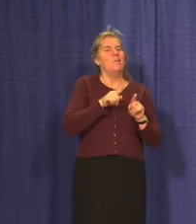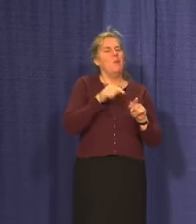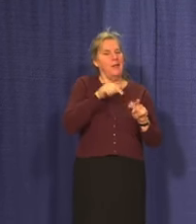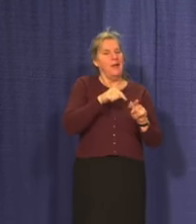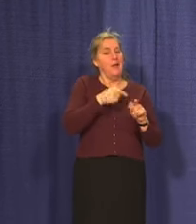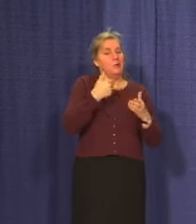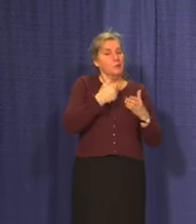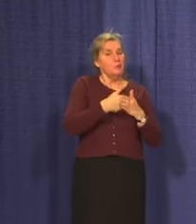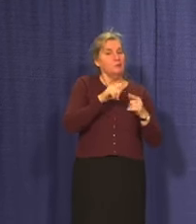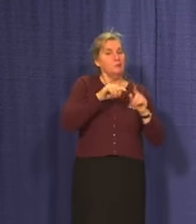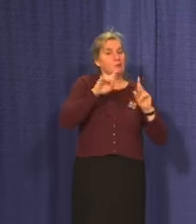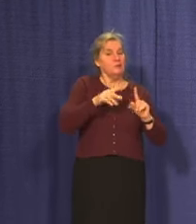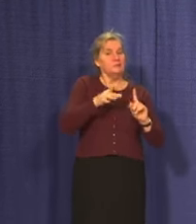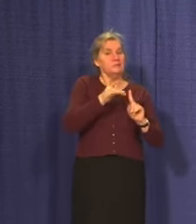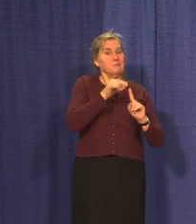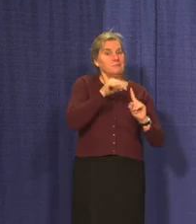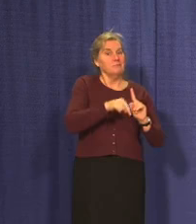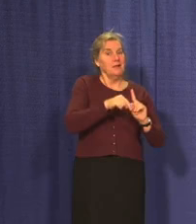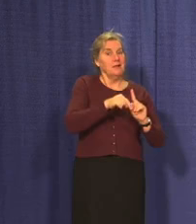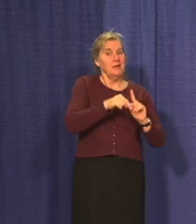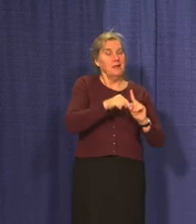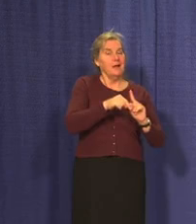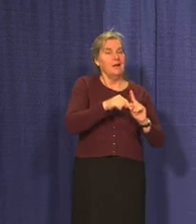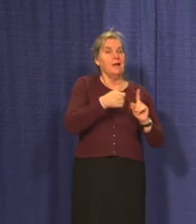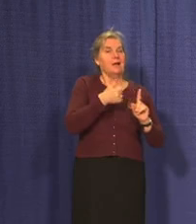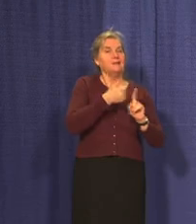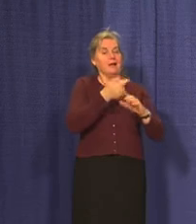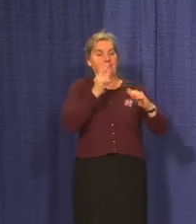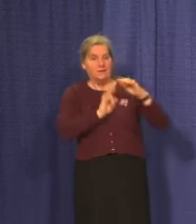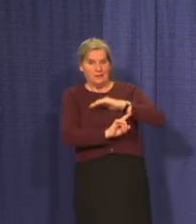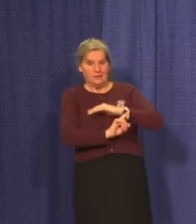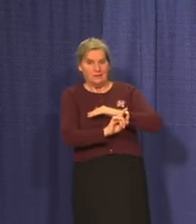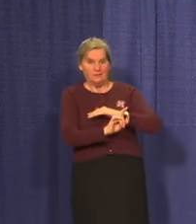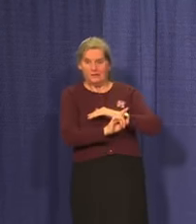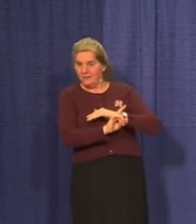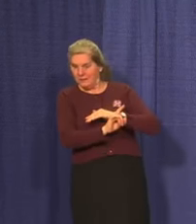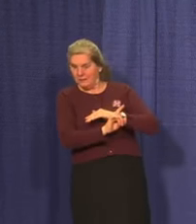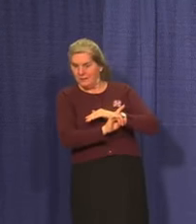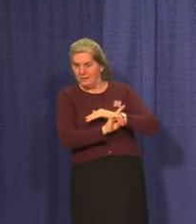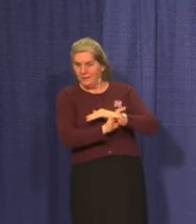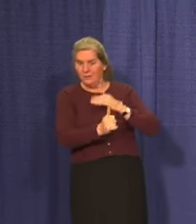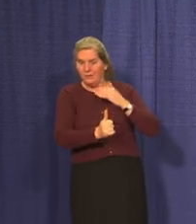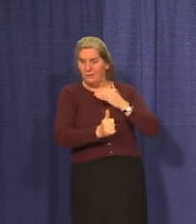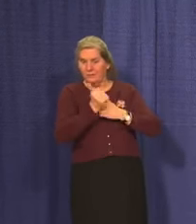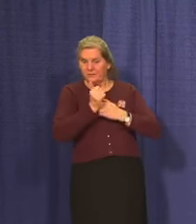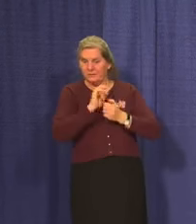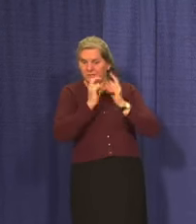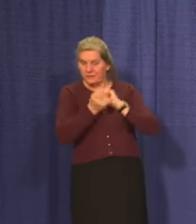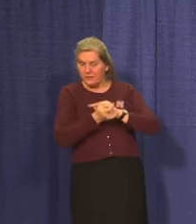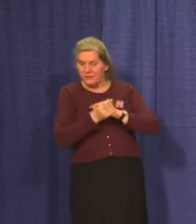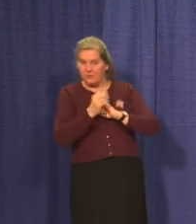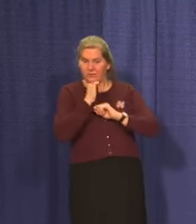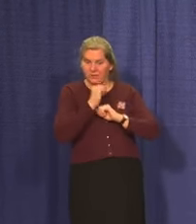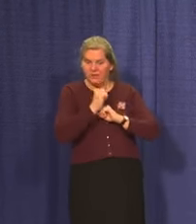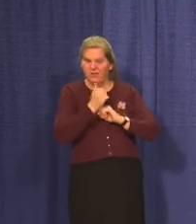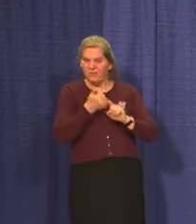MONITOR AND THAT WE TEST THEM WHEN APPROPRIATE EITHER BECAUSE OF THEIR RISK STATUS OR BECAUSE OF THE PRESENCE OF SYMPTOMS.